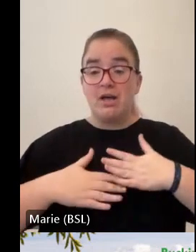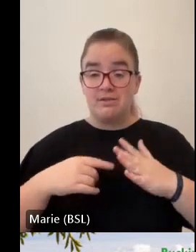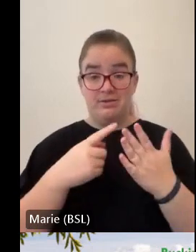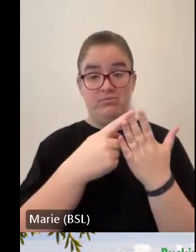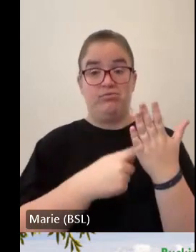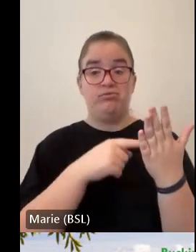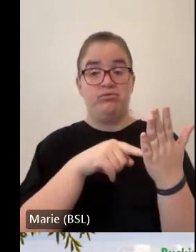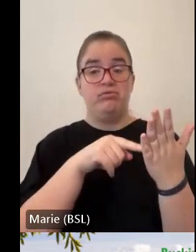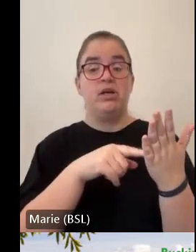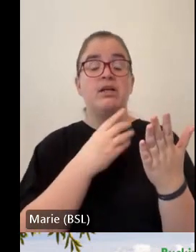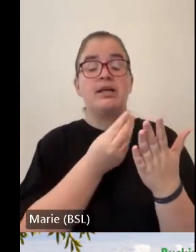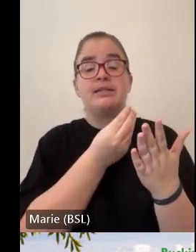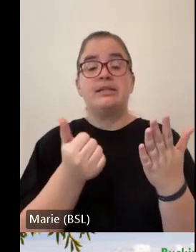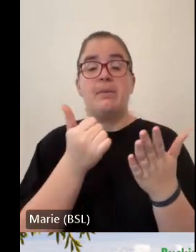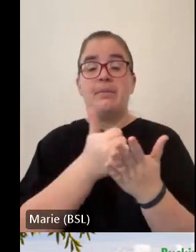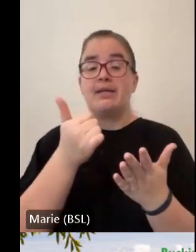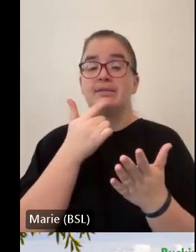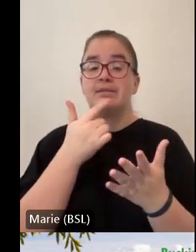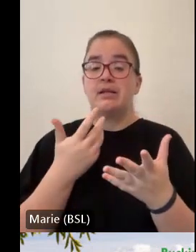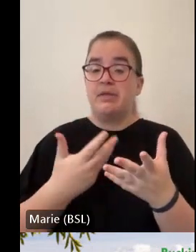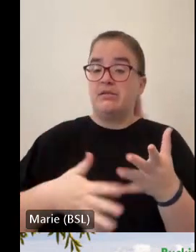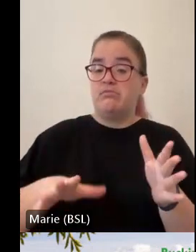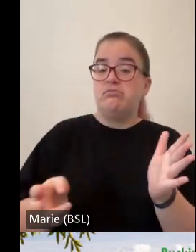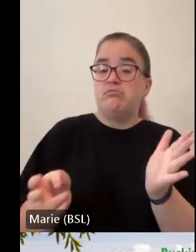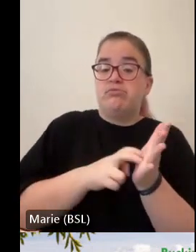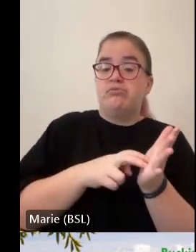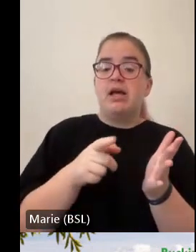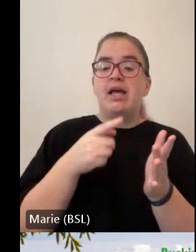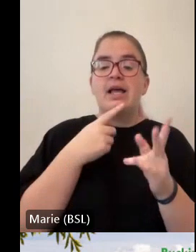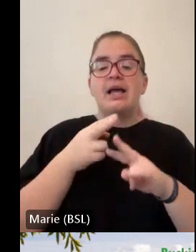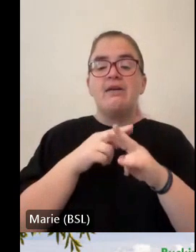And so certainly if it's what they call an authorized push